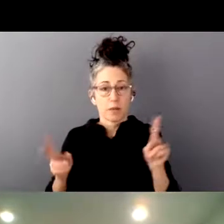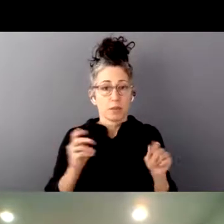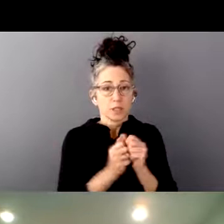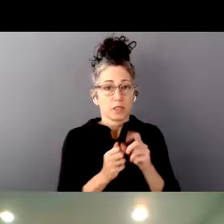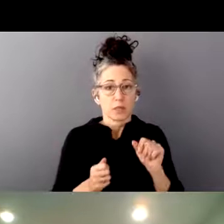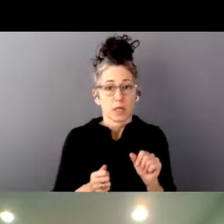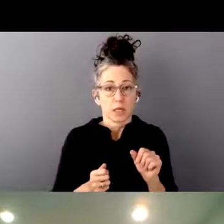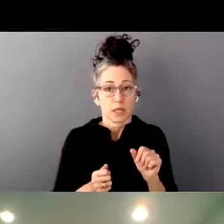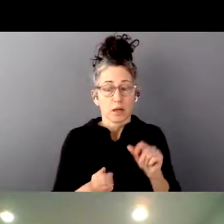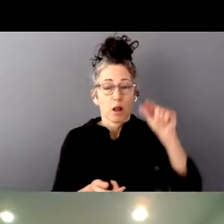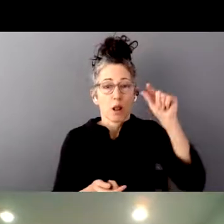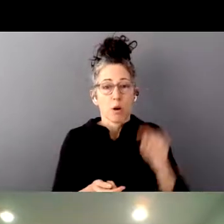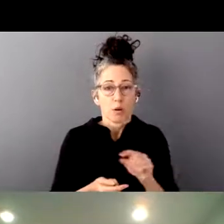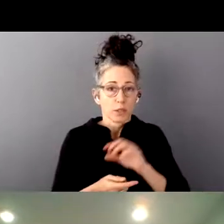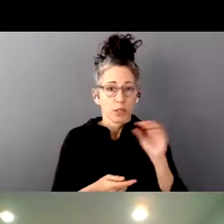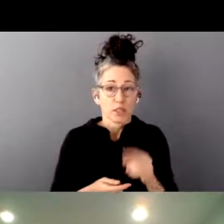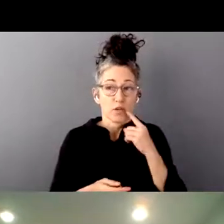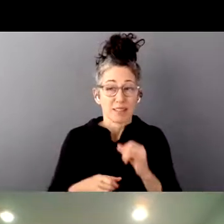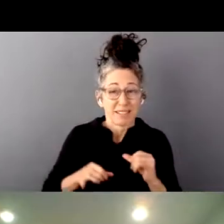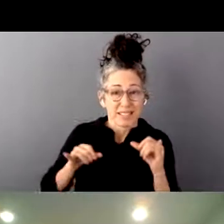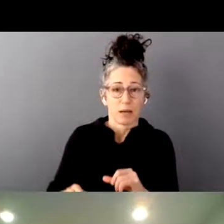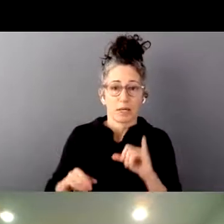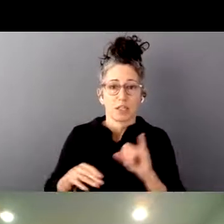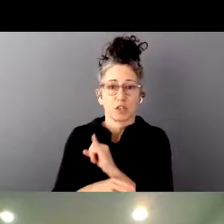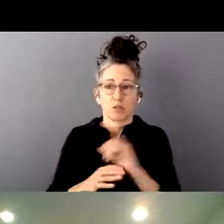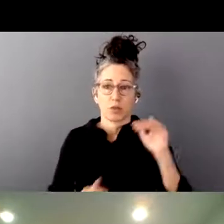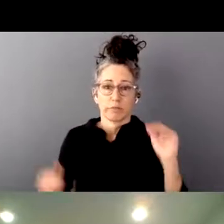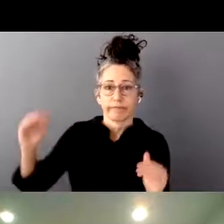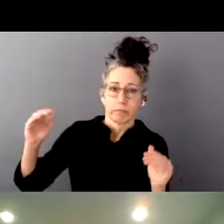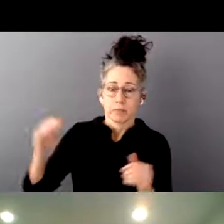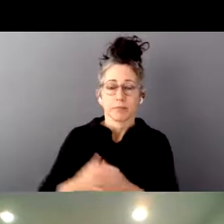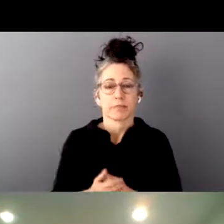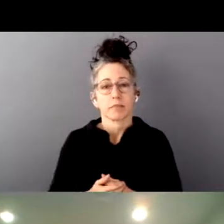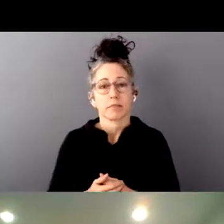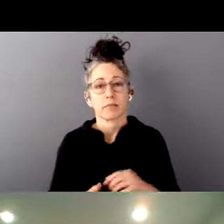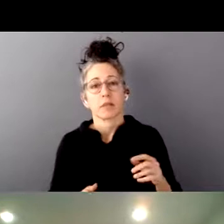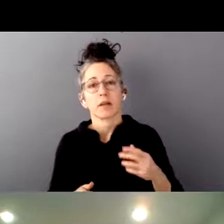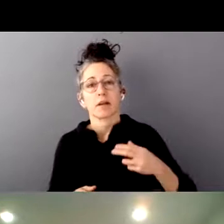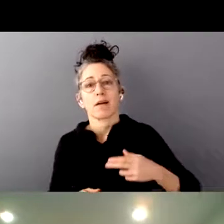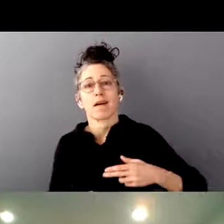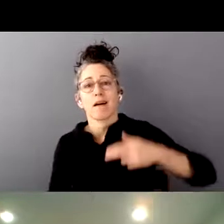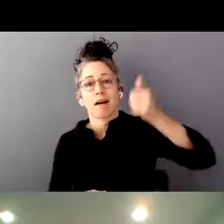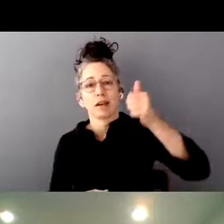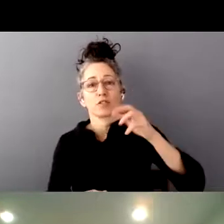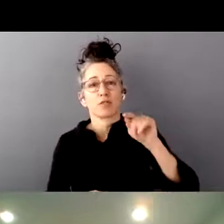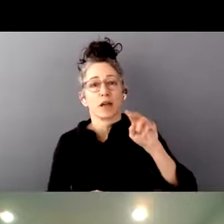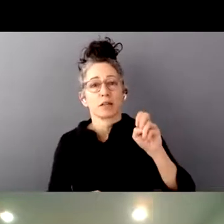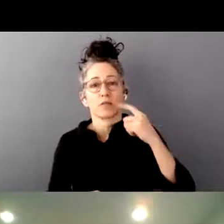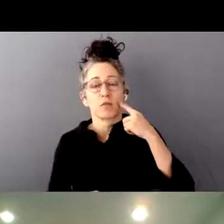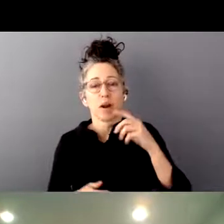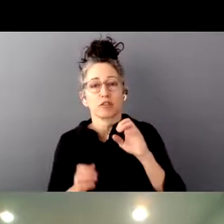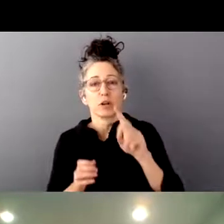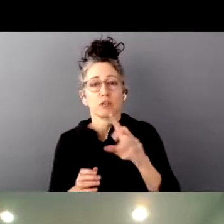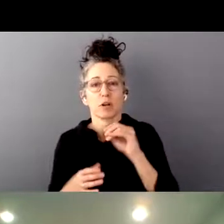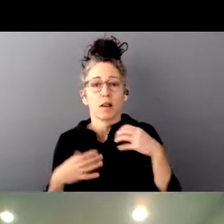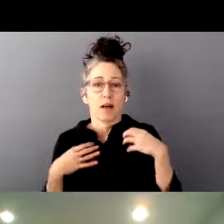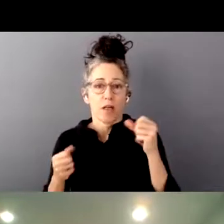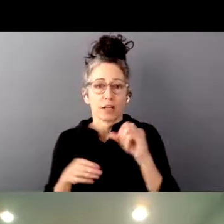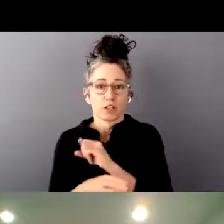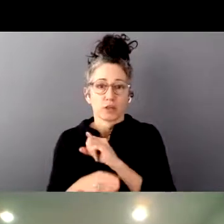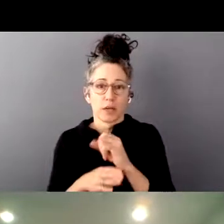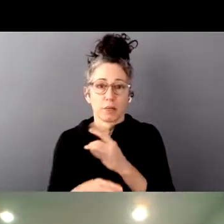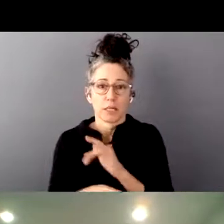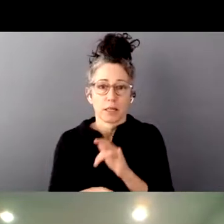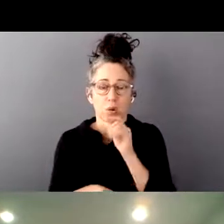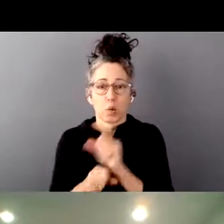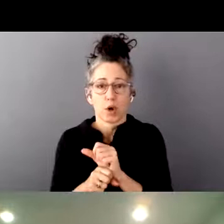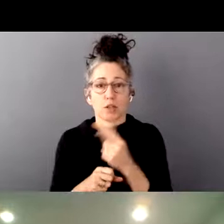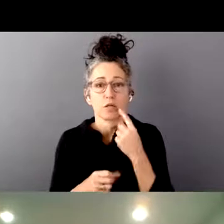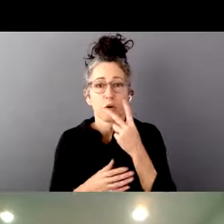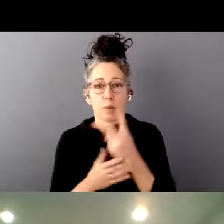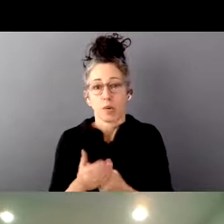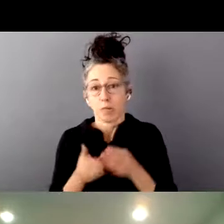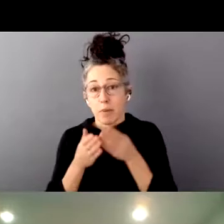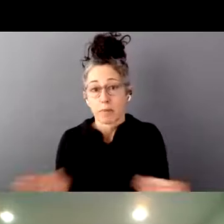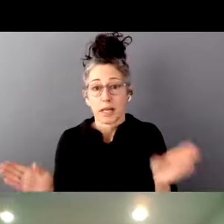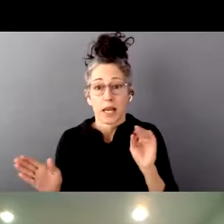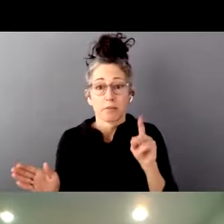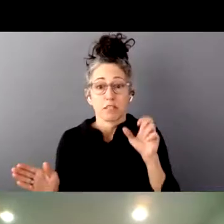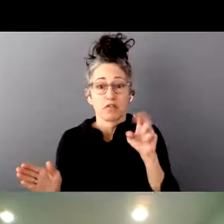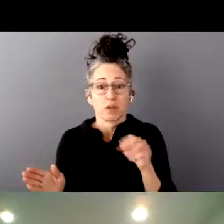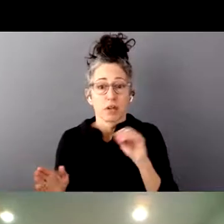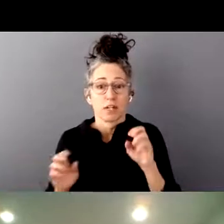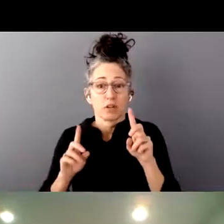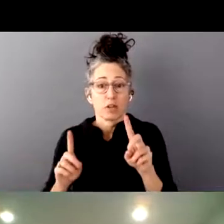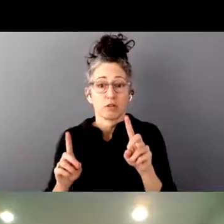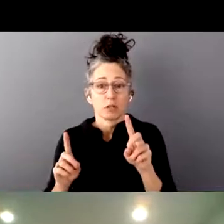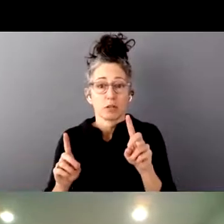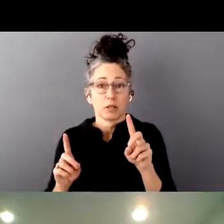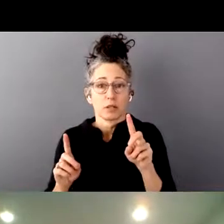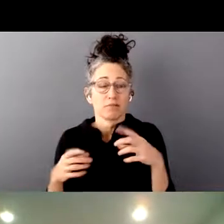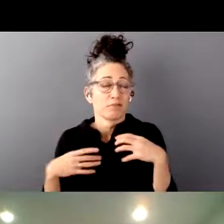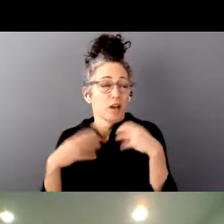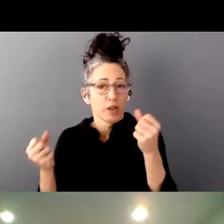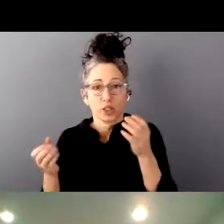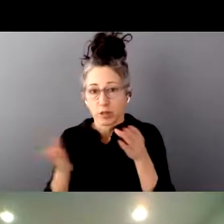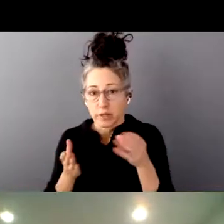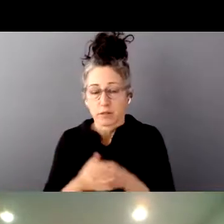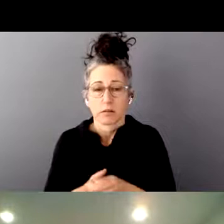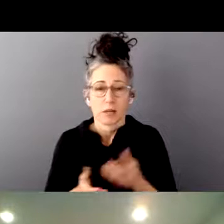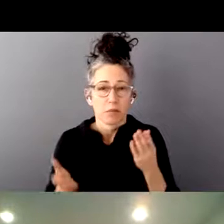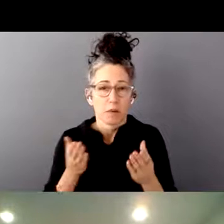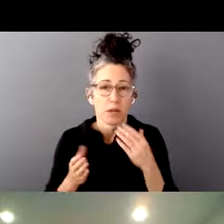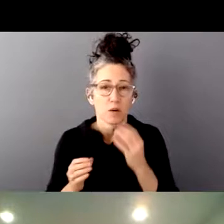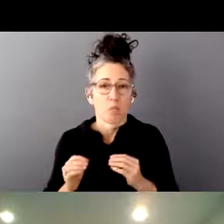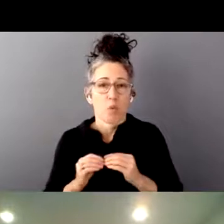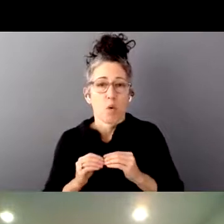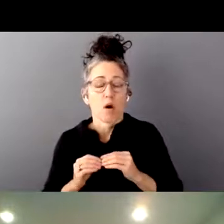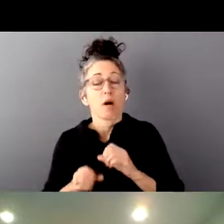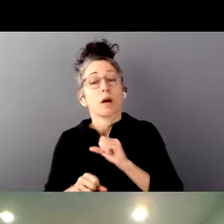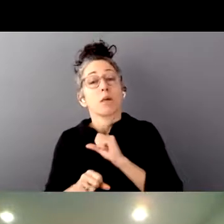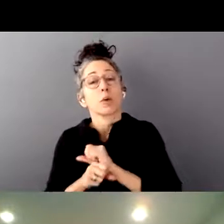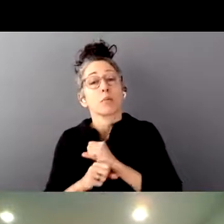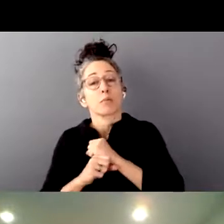rates were in the education and health services industry. It's likely workers in both public administration and in education and health services. They may have greater employment protections and are more likely to get paid for time not worked. Some of the